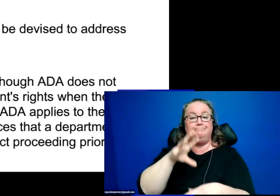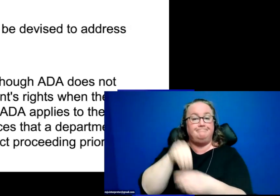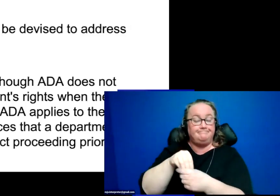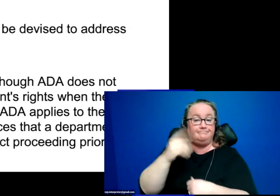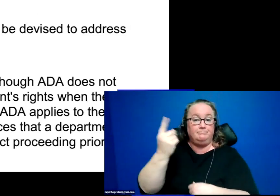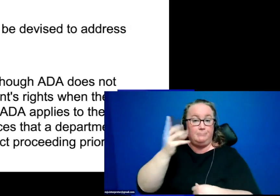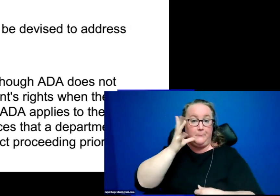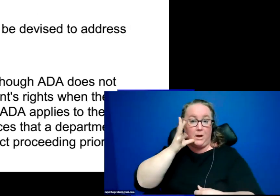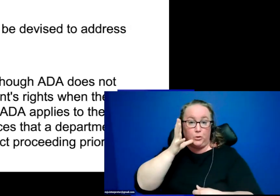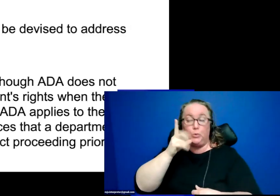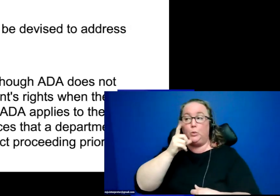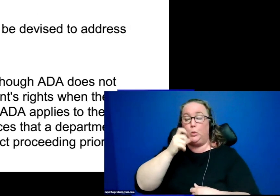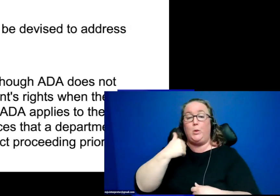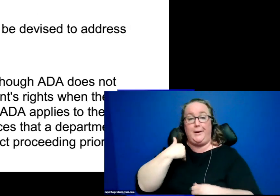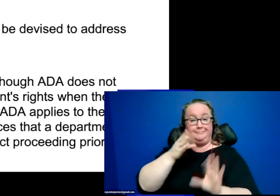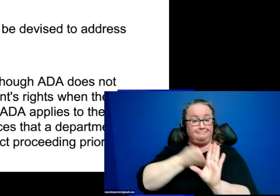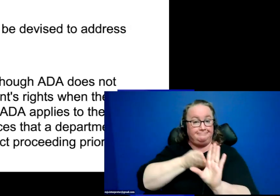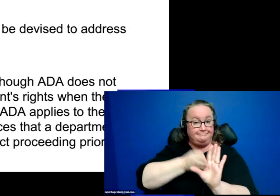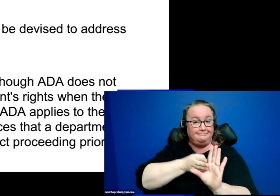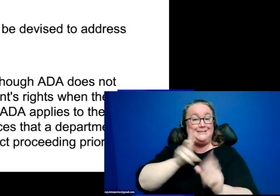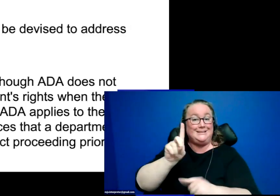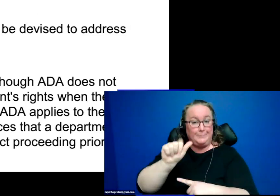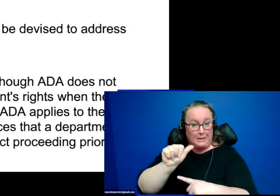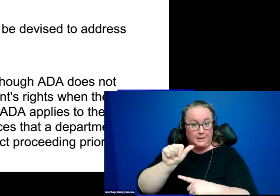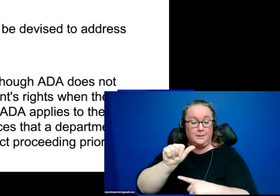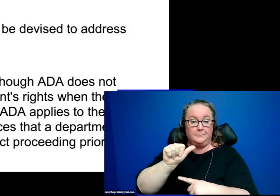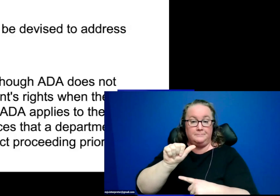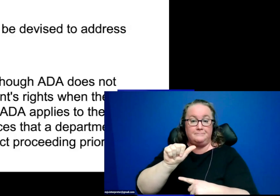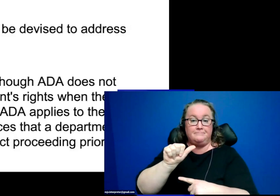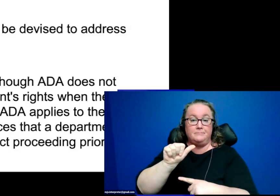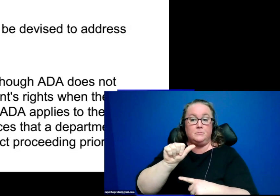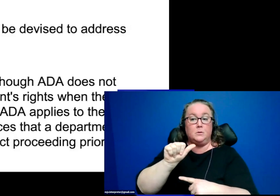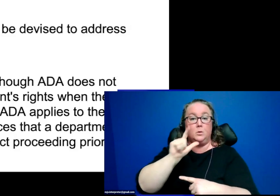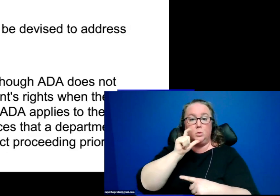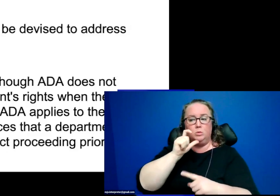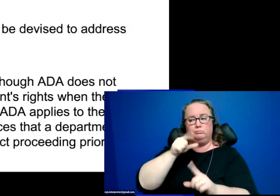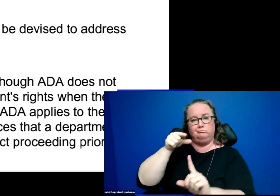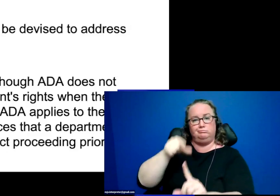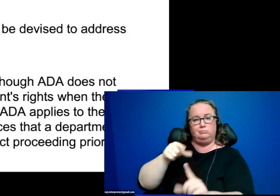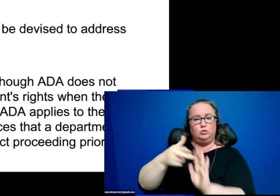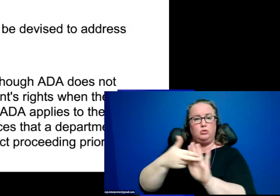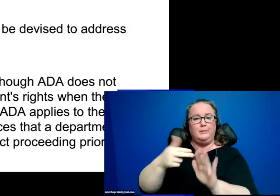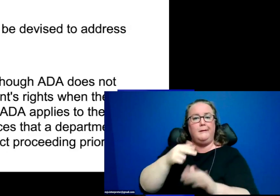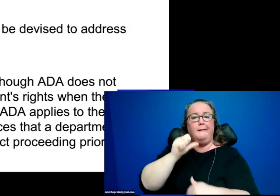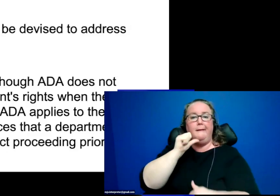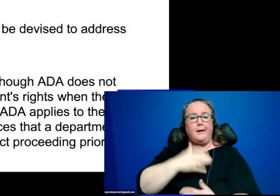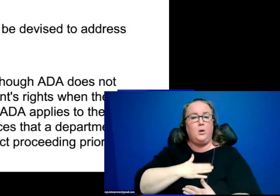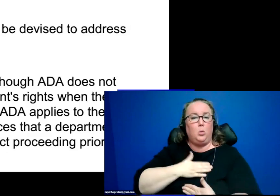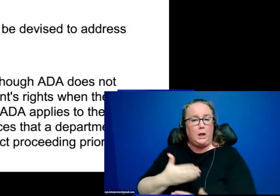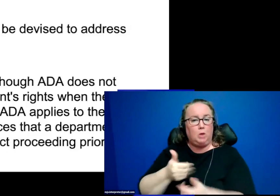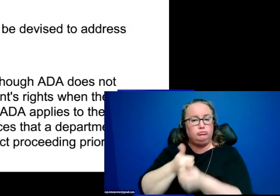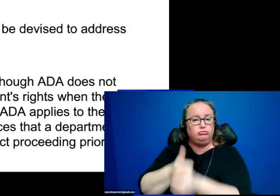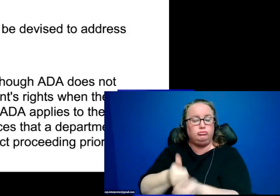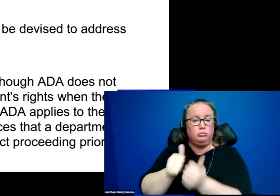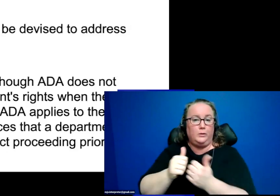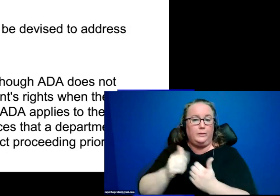who had a psychiatric disability, who was considered to be essentially what they called unwilling to comply with mental health treatment.